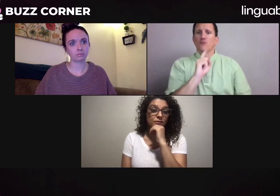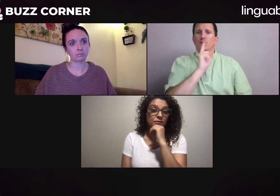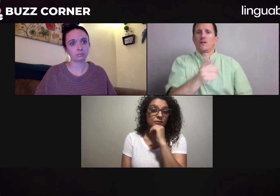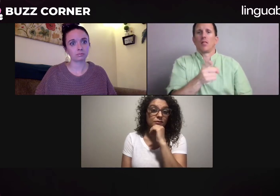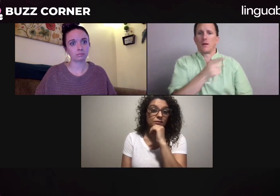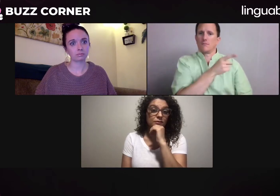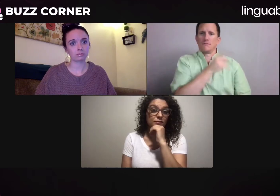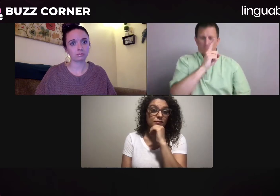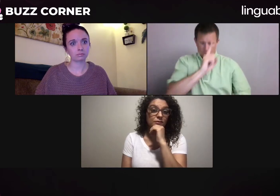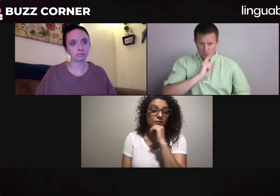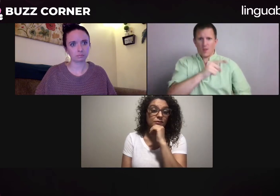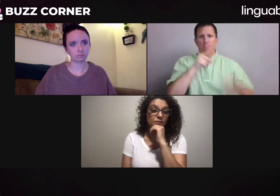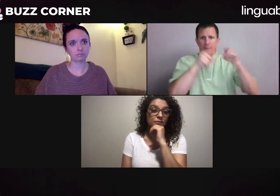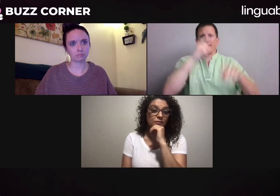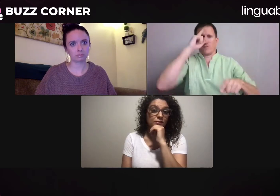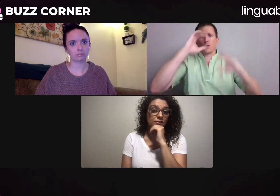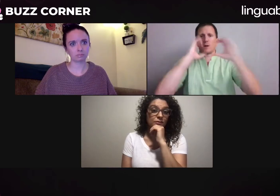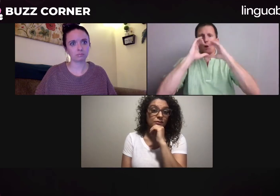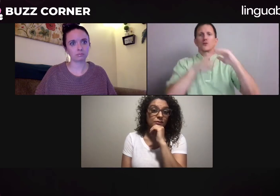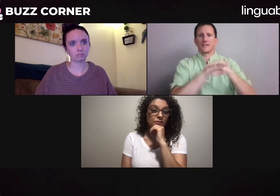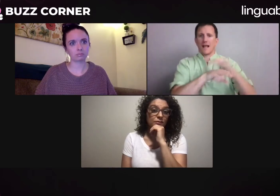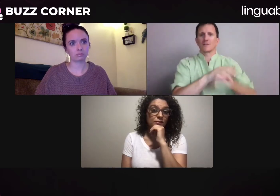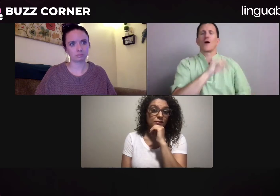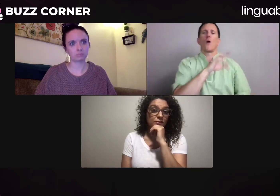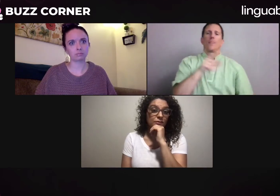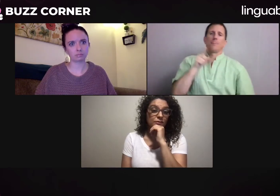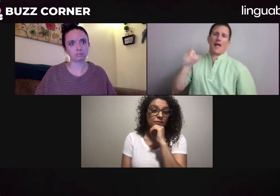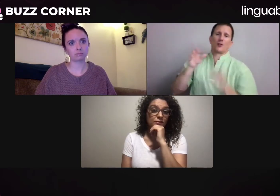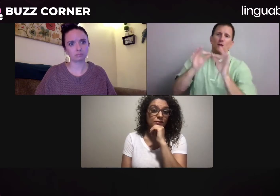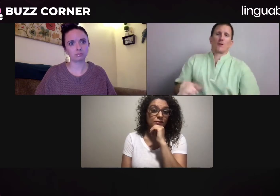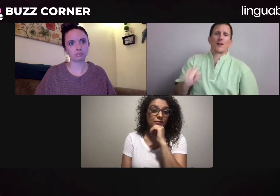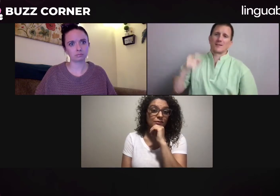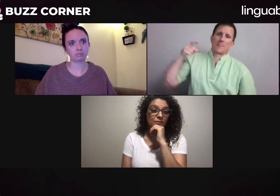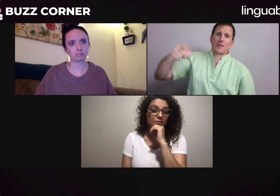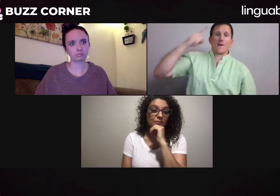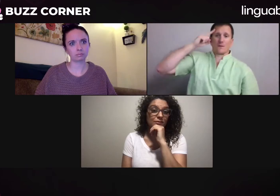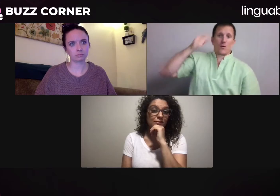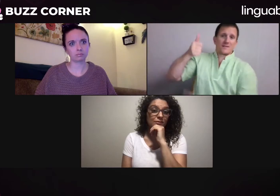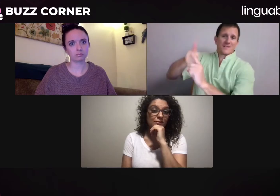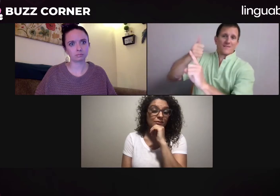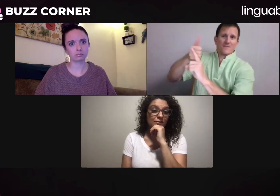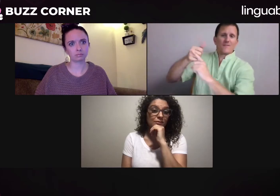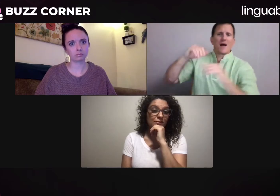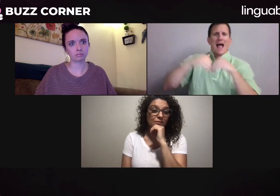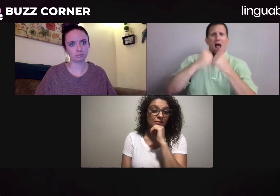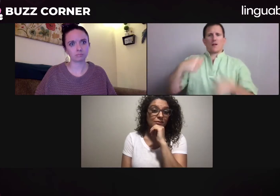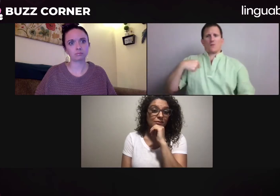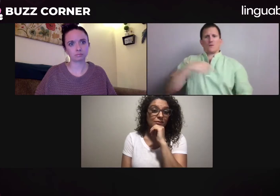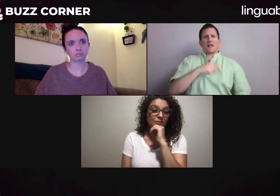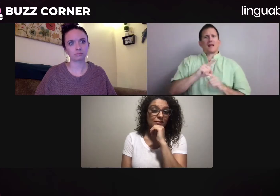who are really there for communication access and that interpreter is there for themselves.